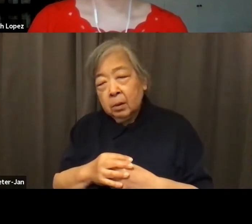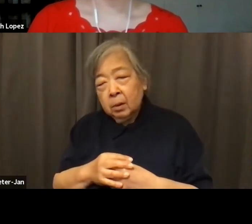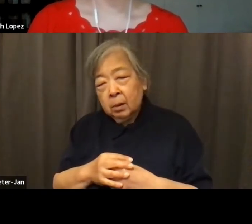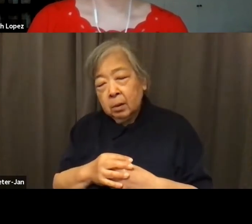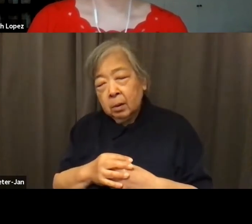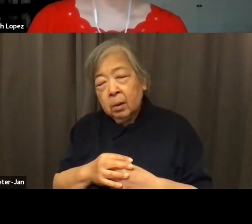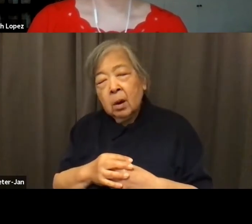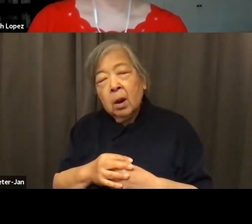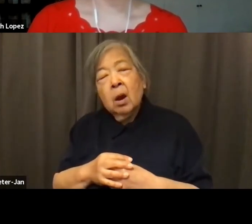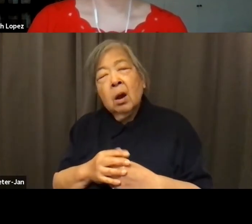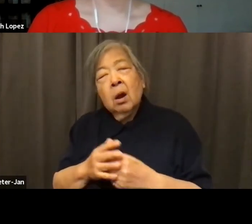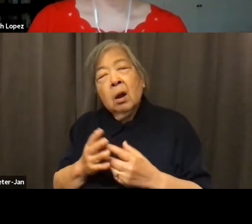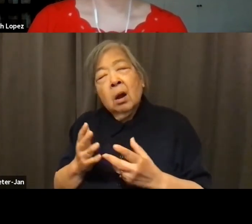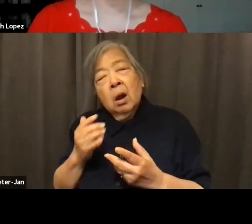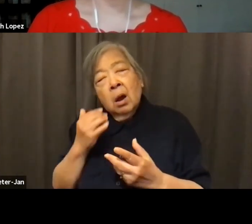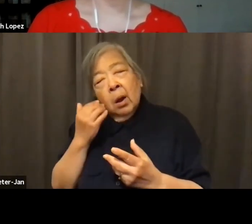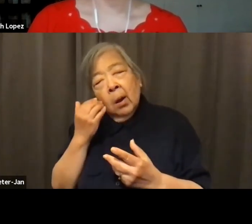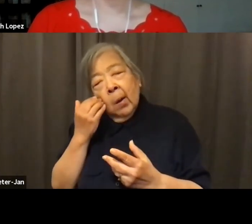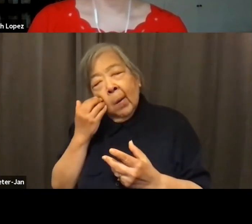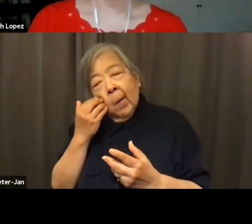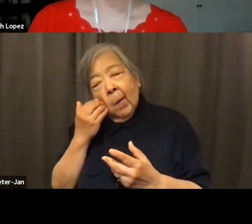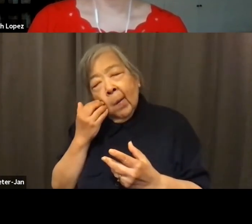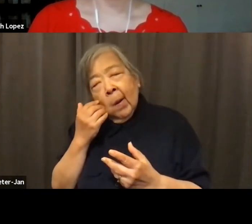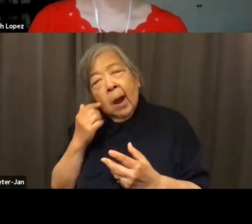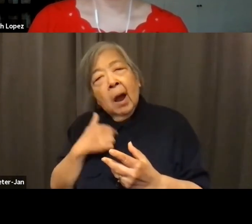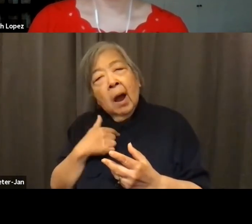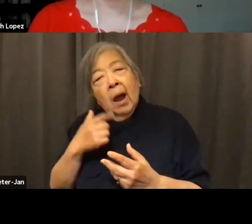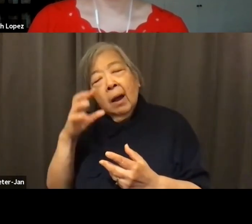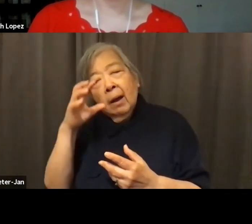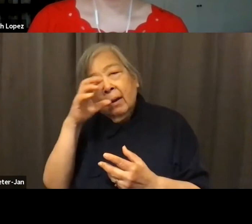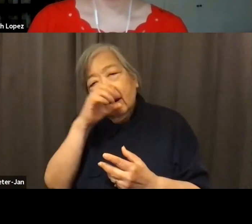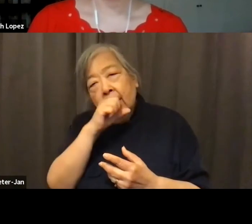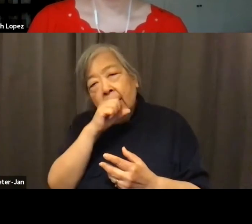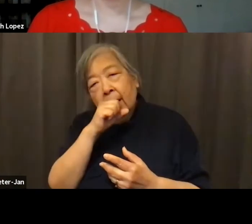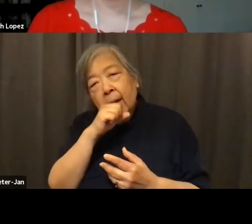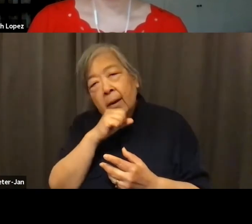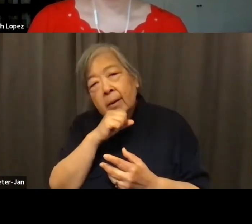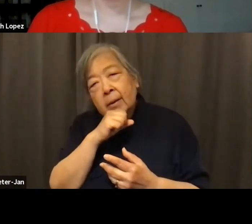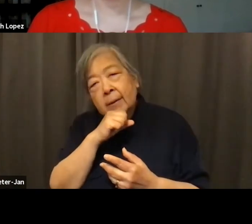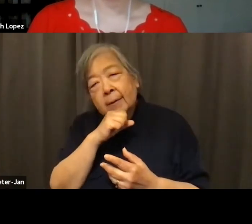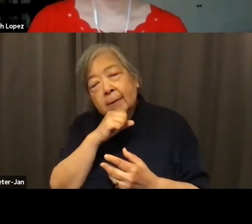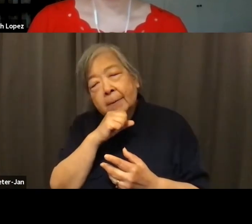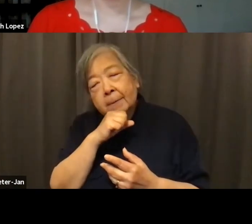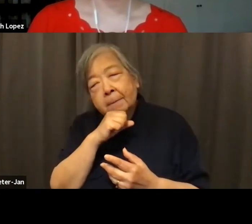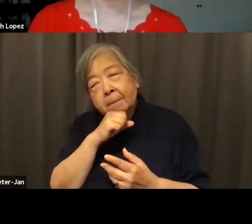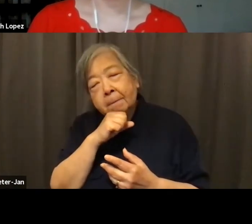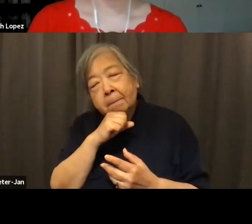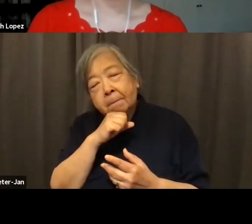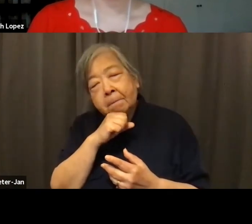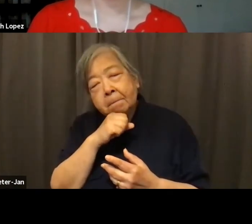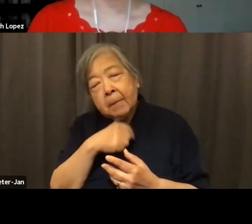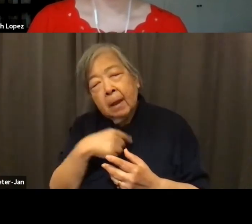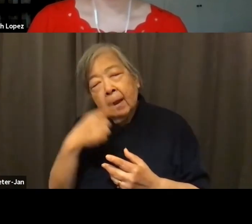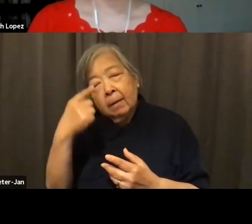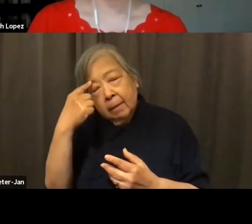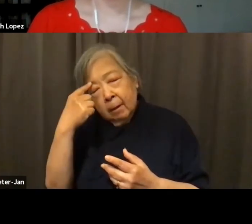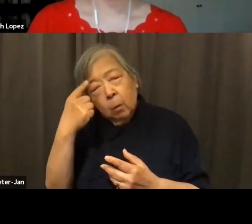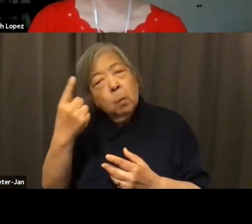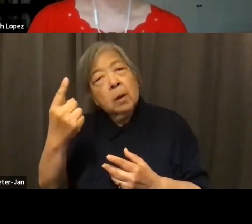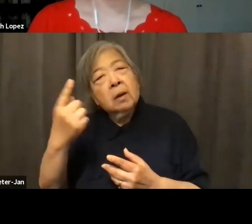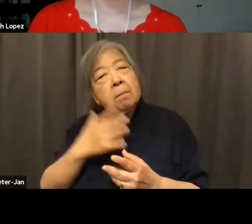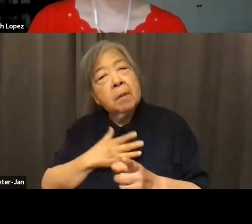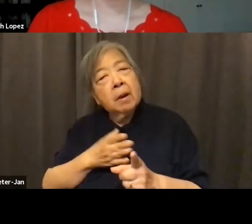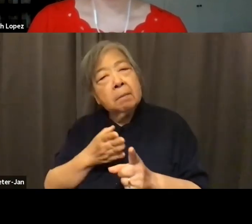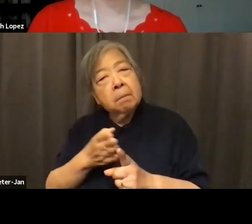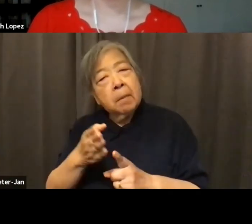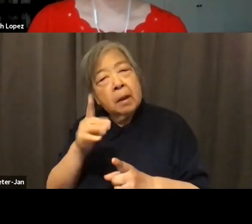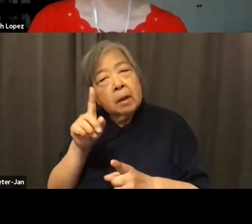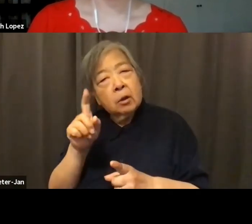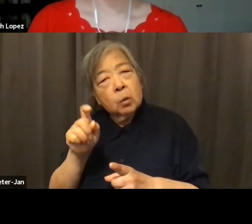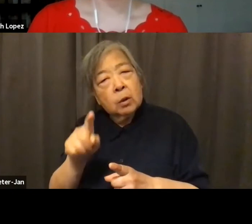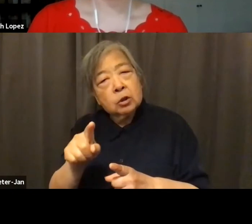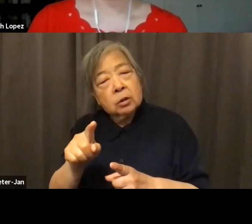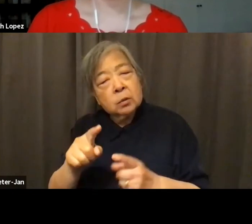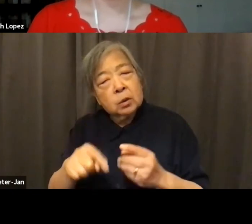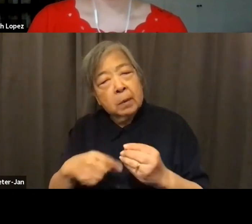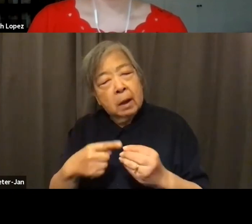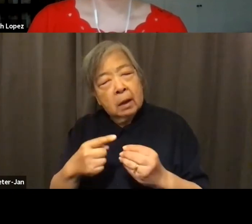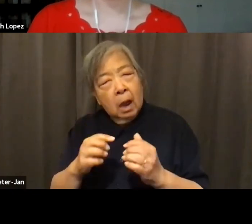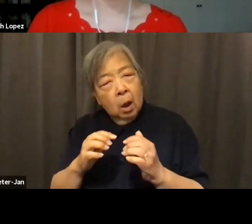So I guess I think one of my main questions was how do you all think about PDF use?